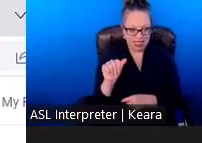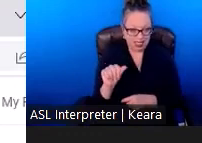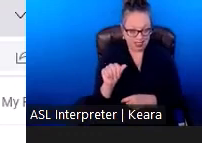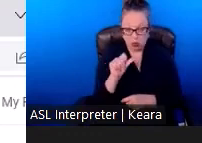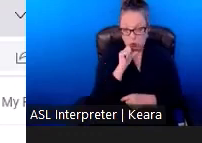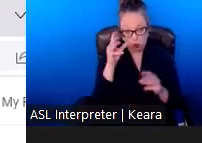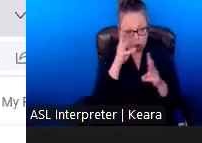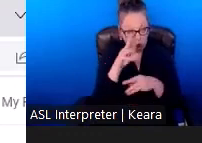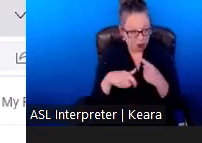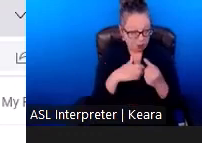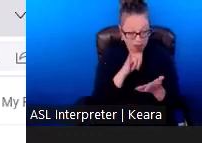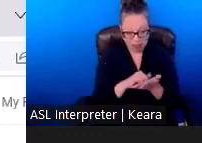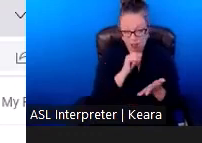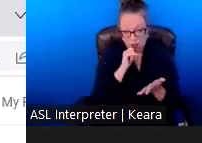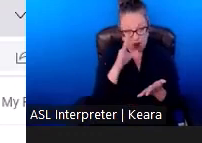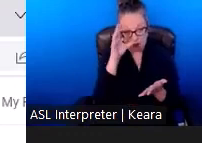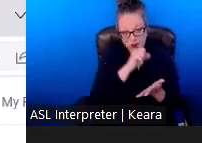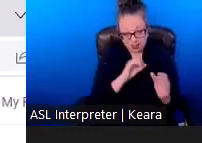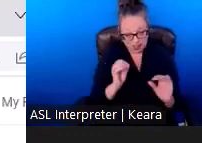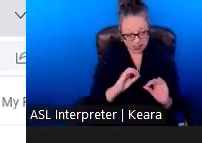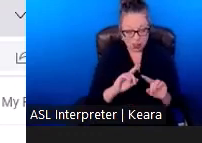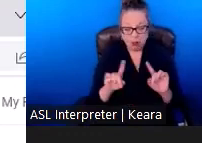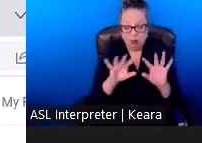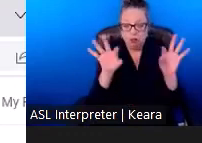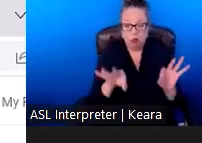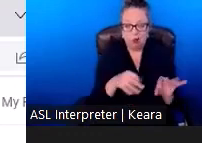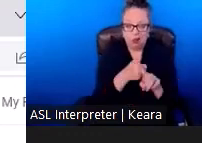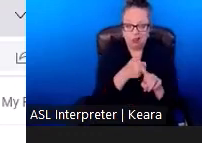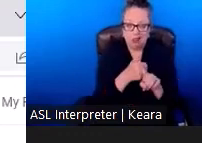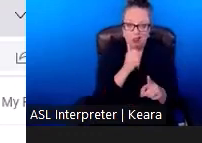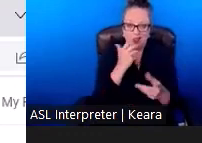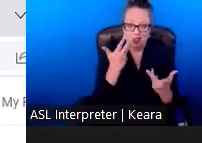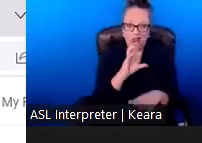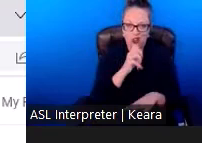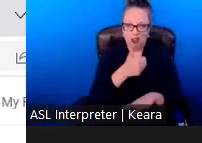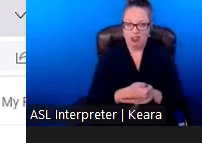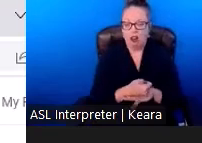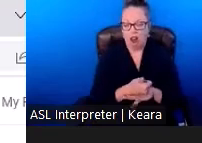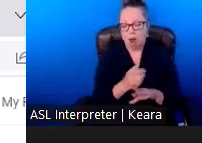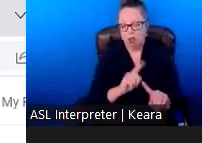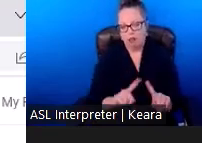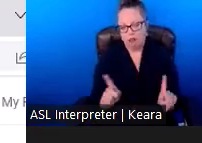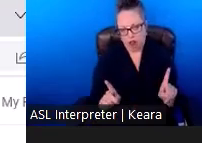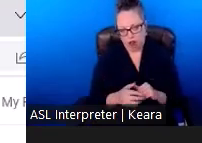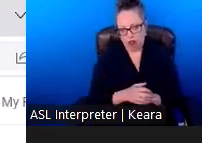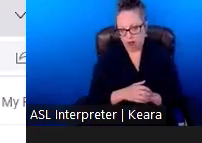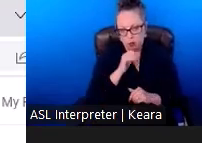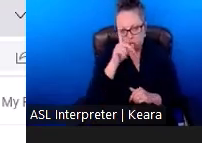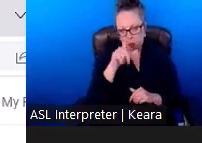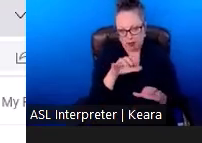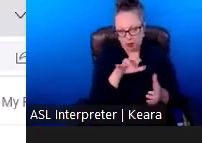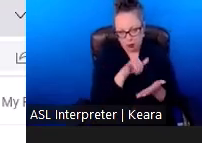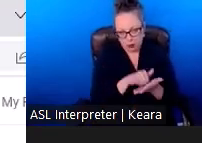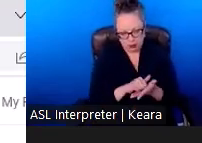form is just organized a little differently for PDF documents.